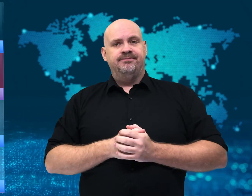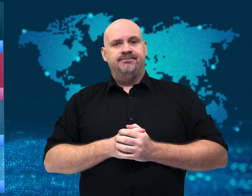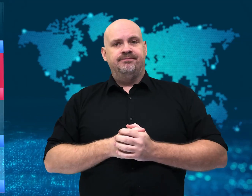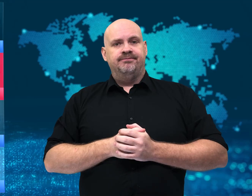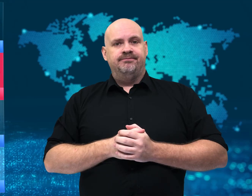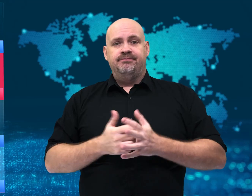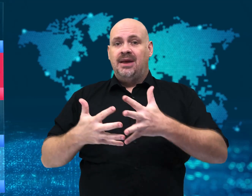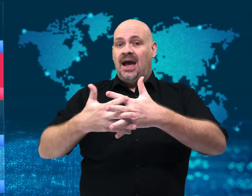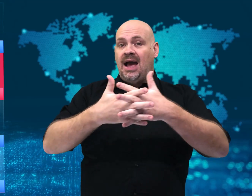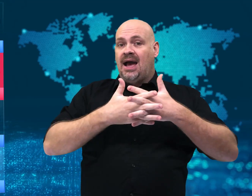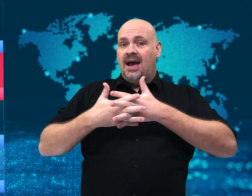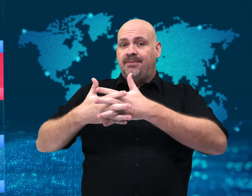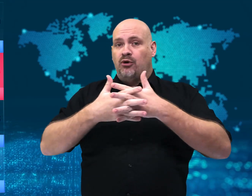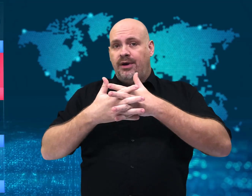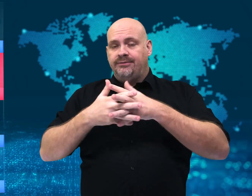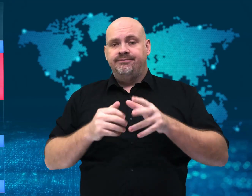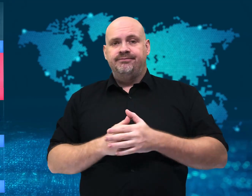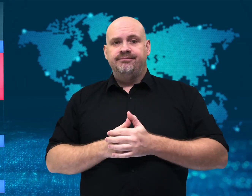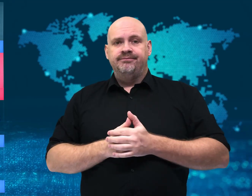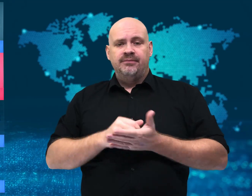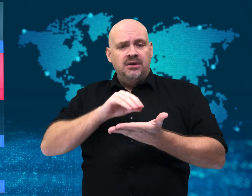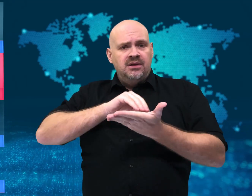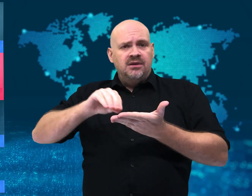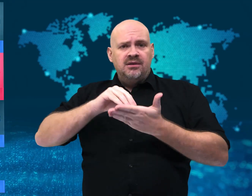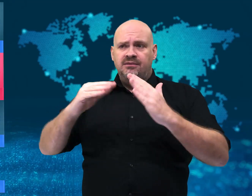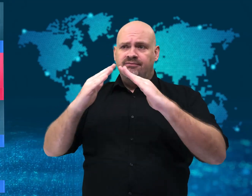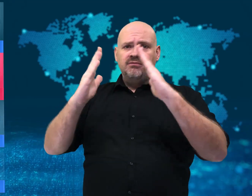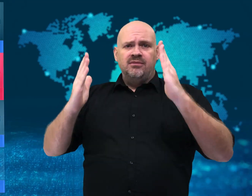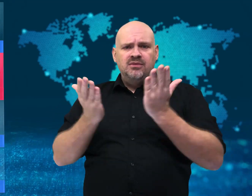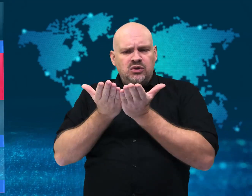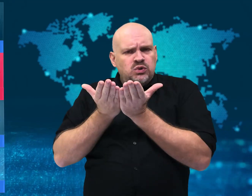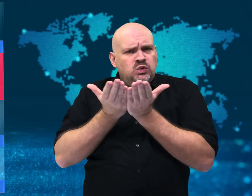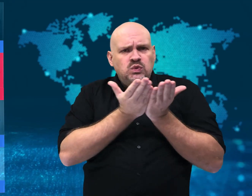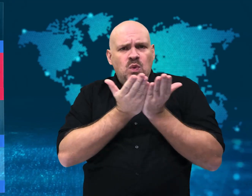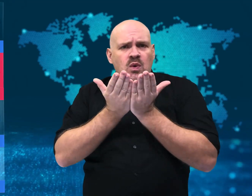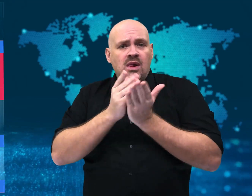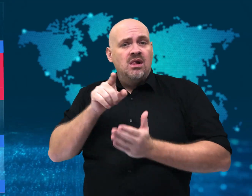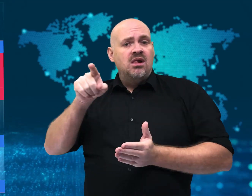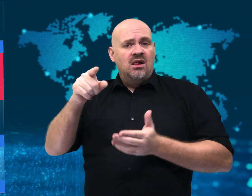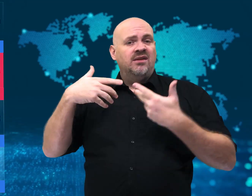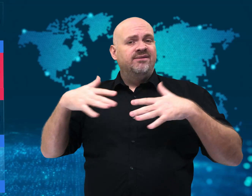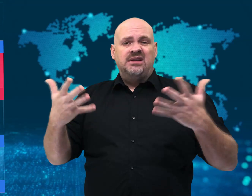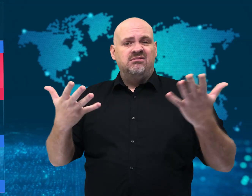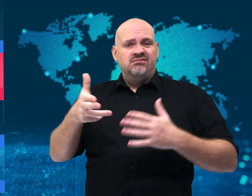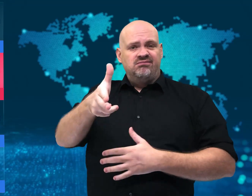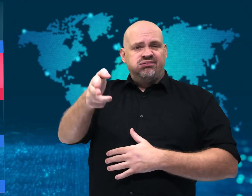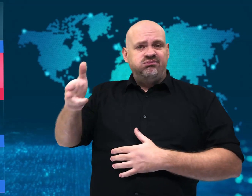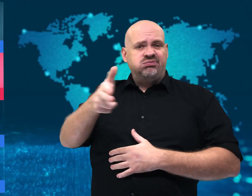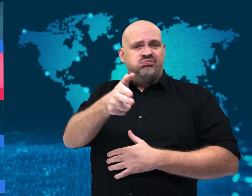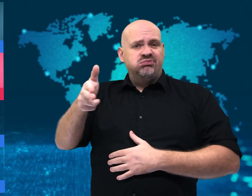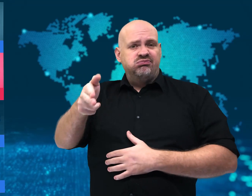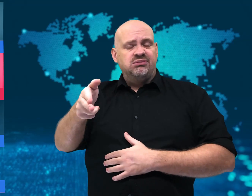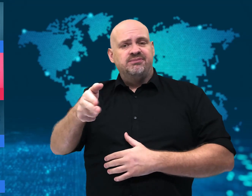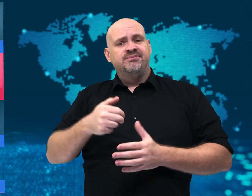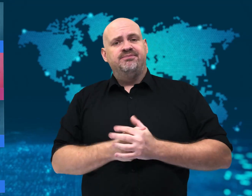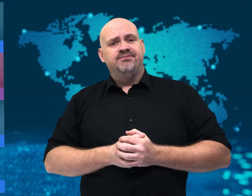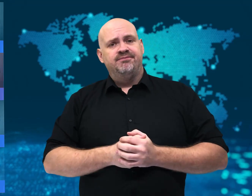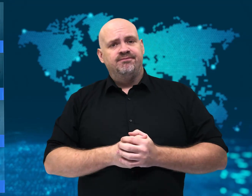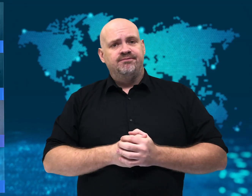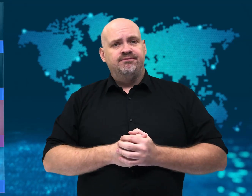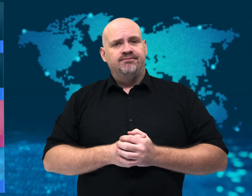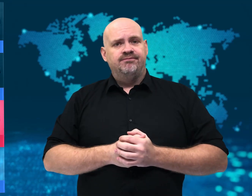High school shooting.